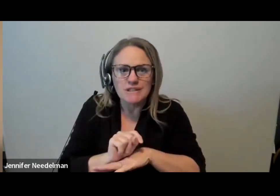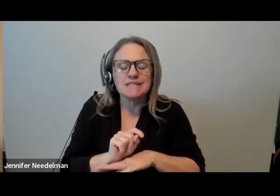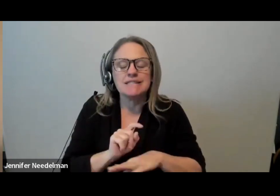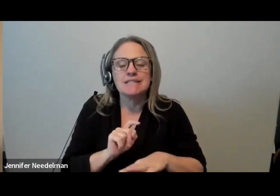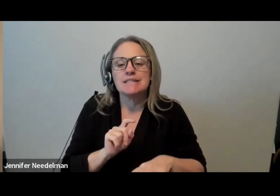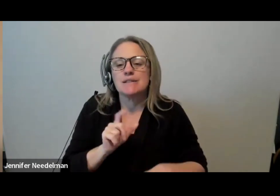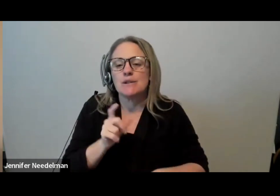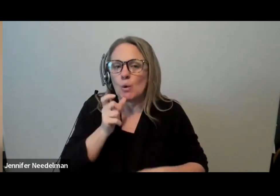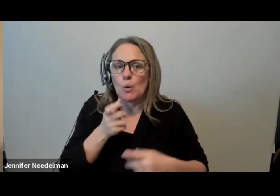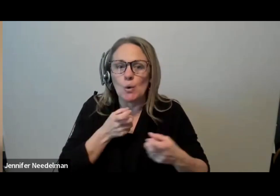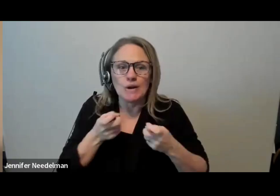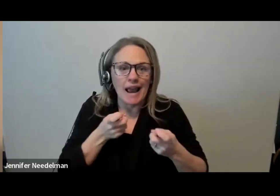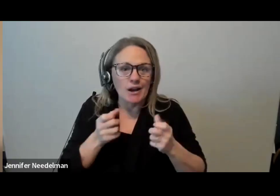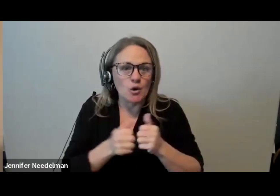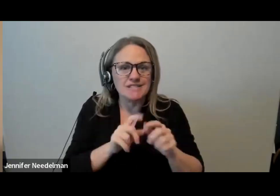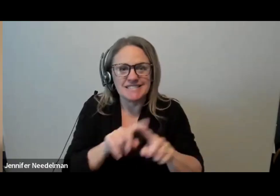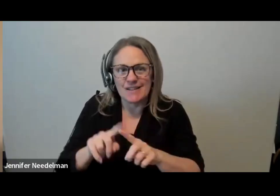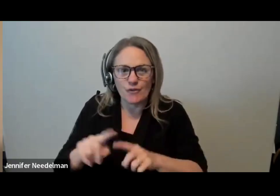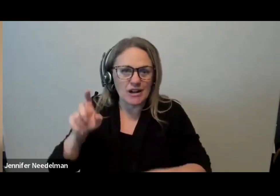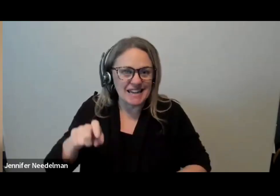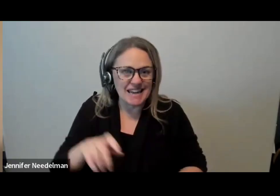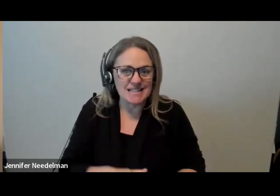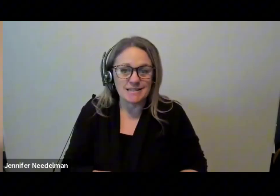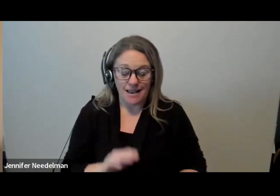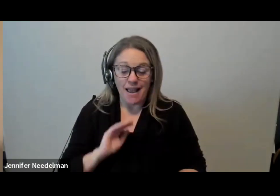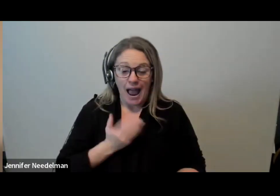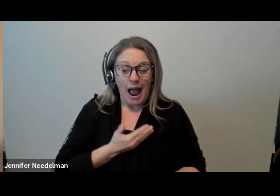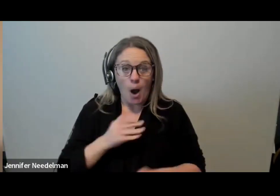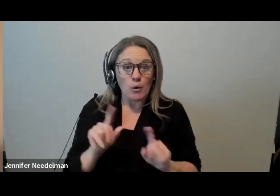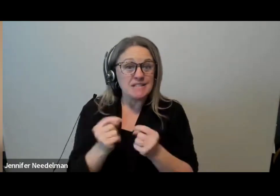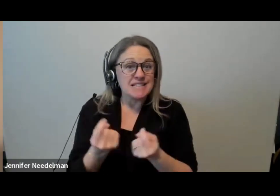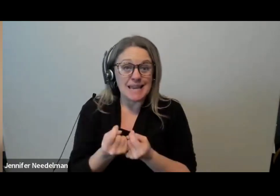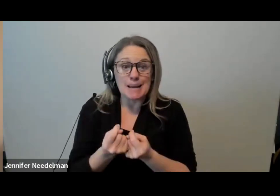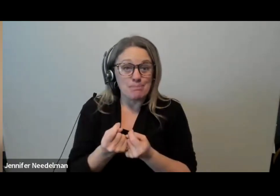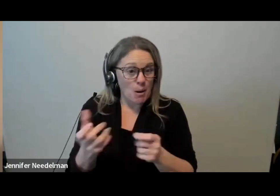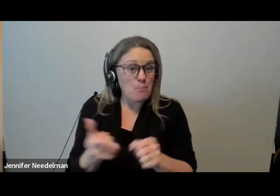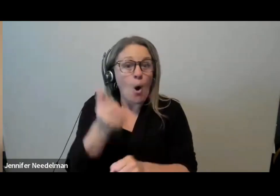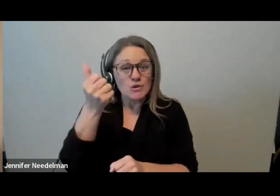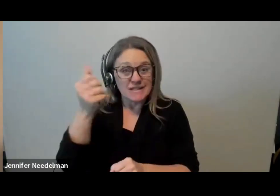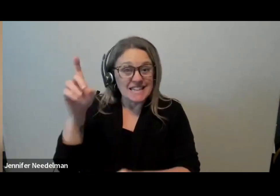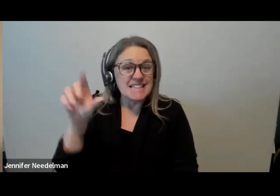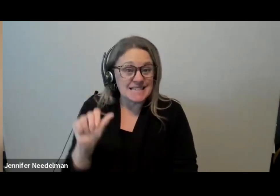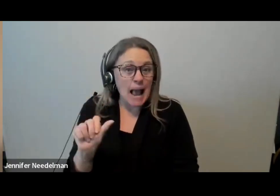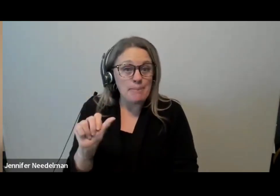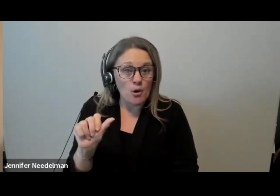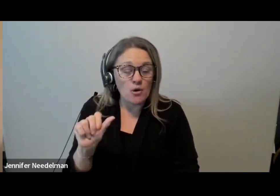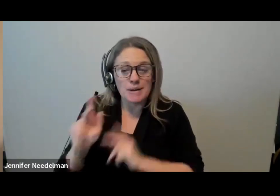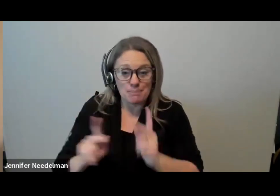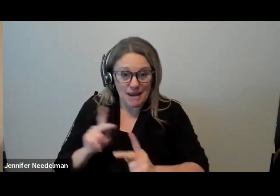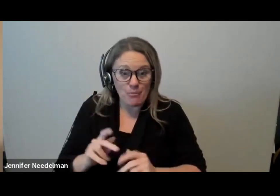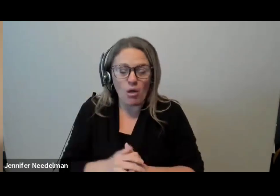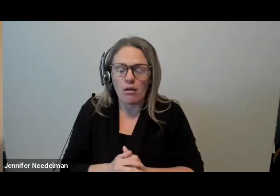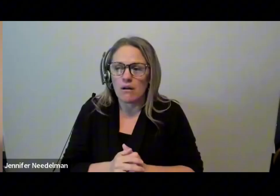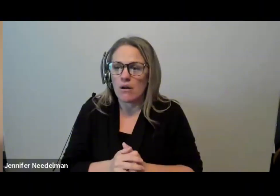Our, our team is majority disabled. You know, we have a wide range of representation across,